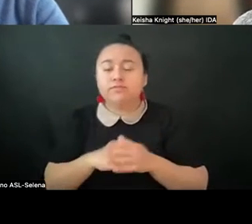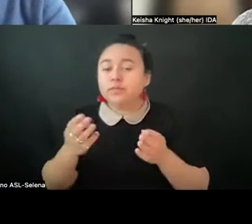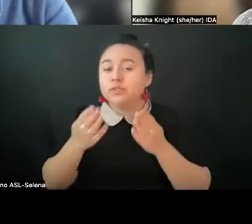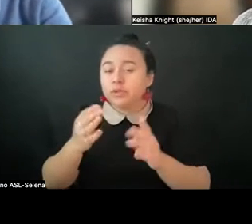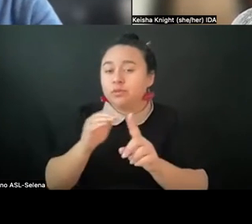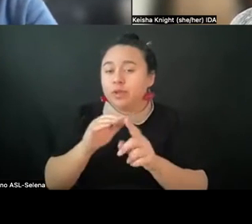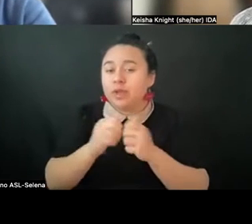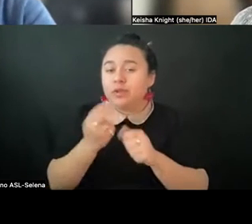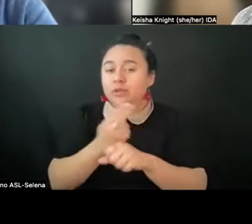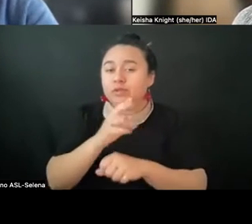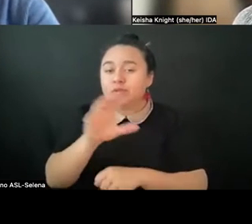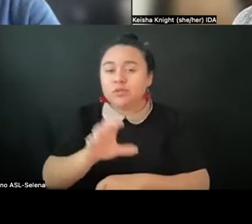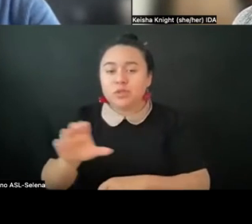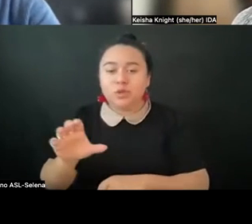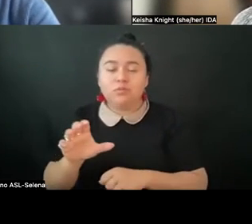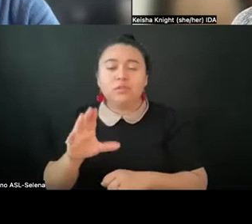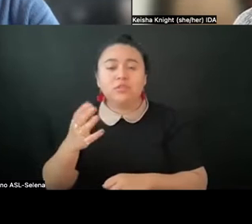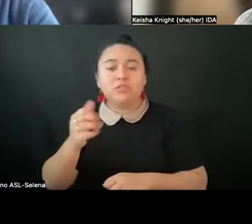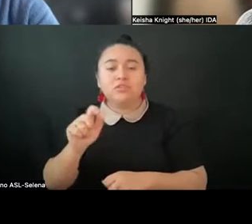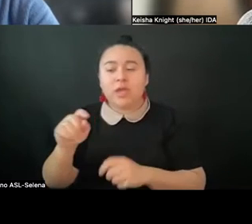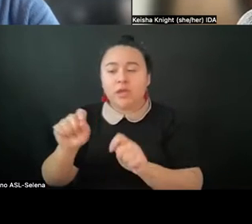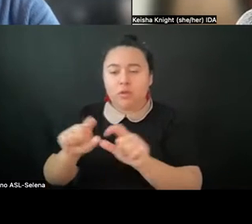Feel free to keep the chat alive with comments, suggestions or concerns.